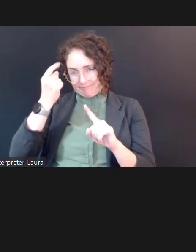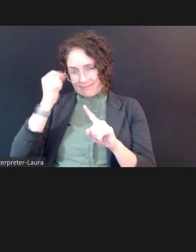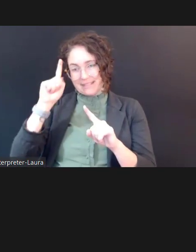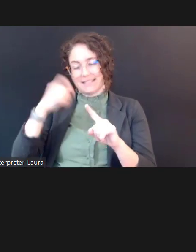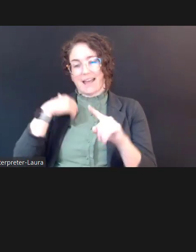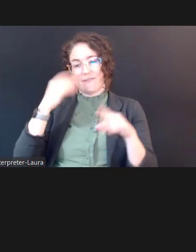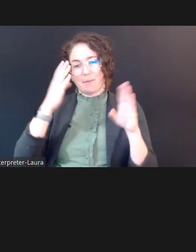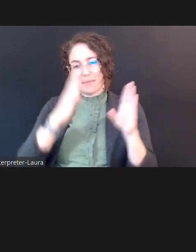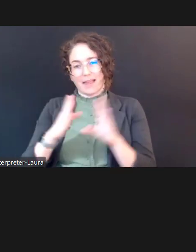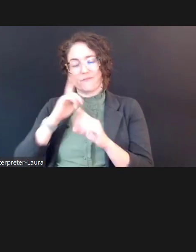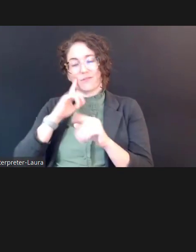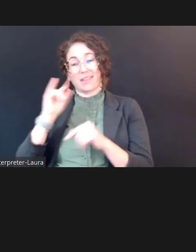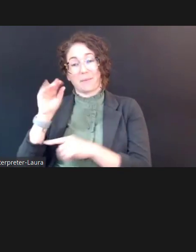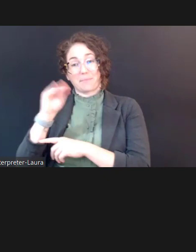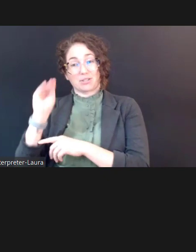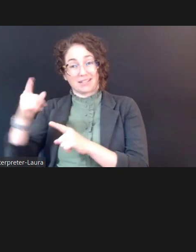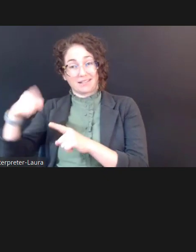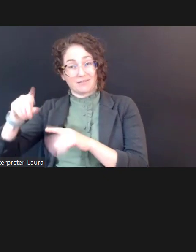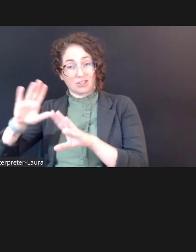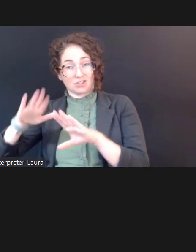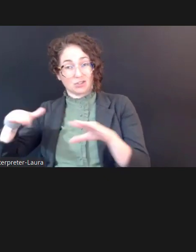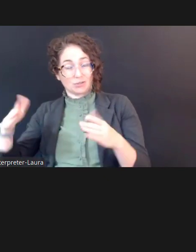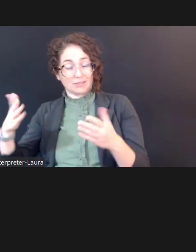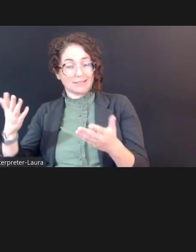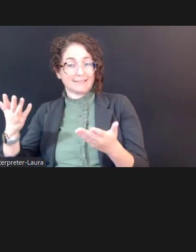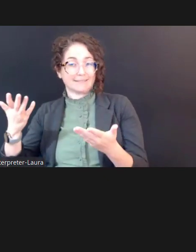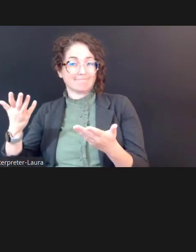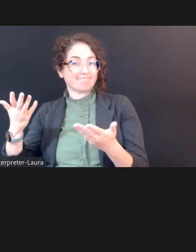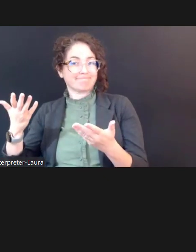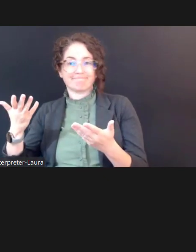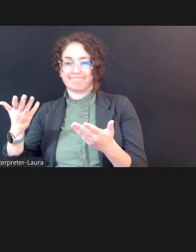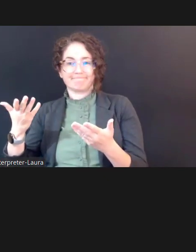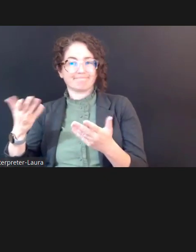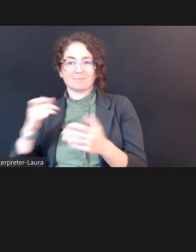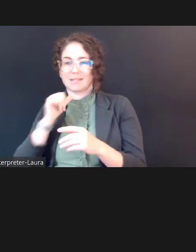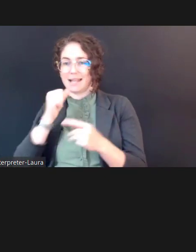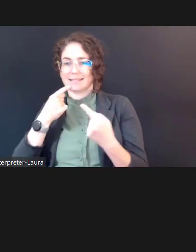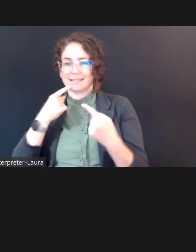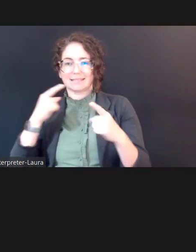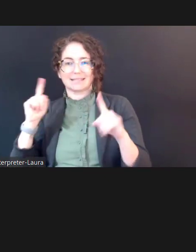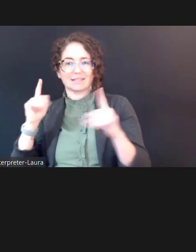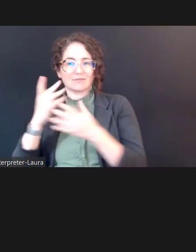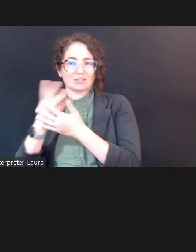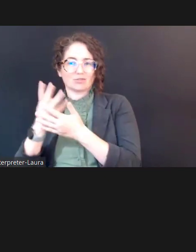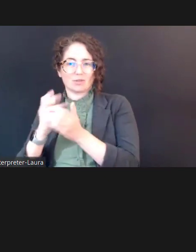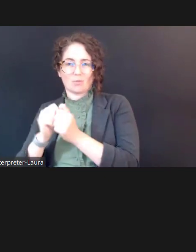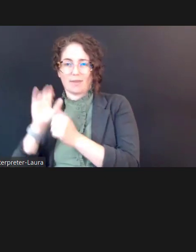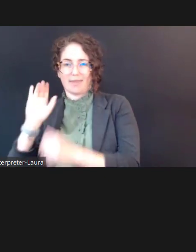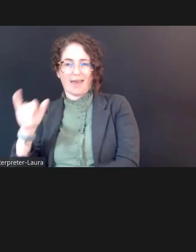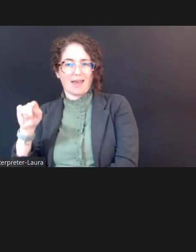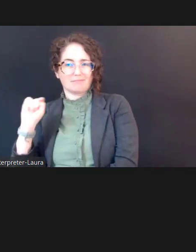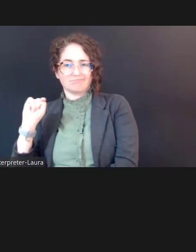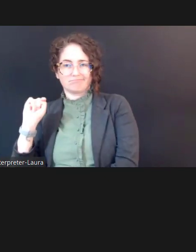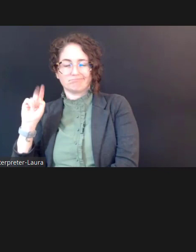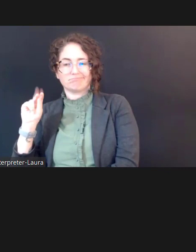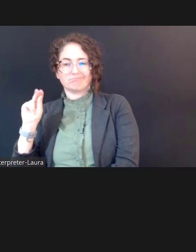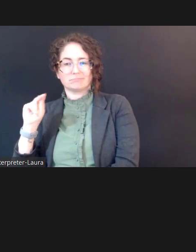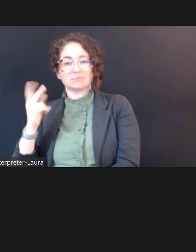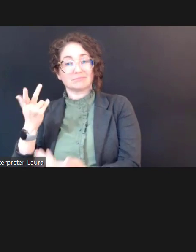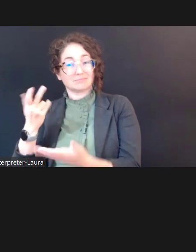children who will not be successfully screened that way, so does that mean you're going to purchase an OAE device as well?